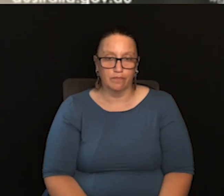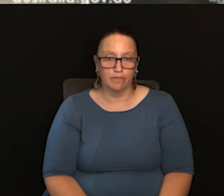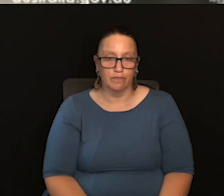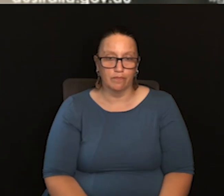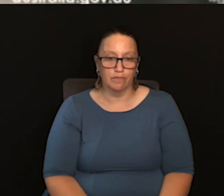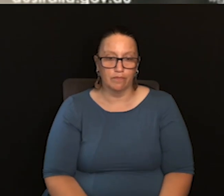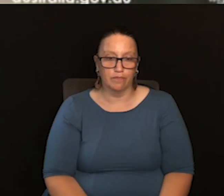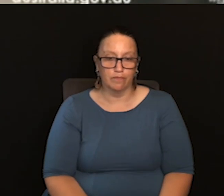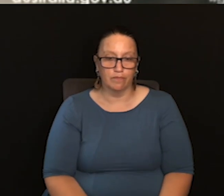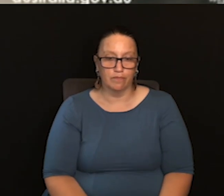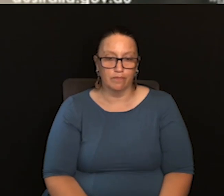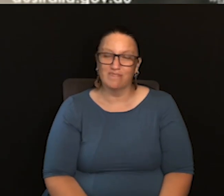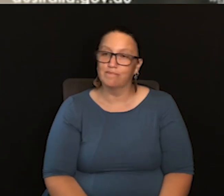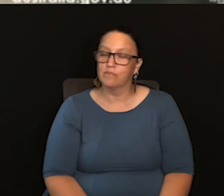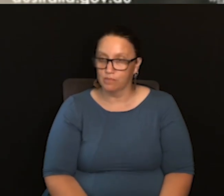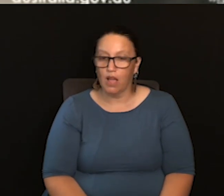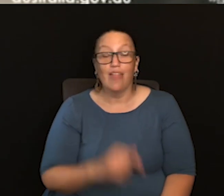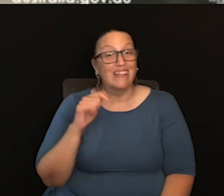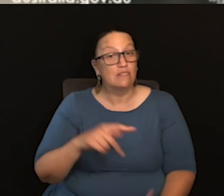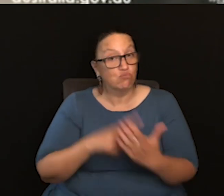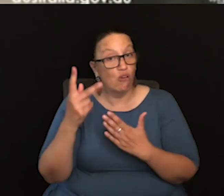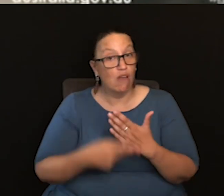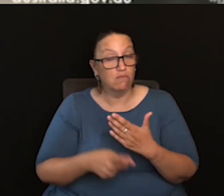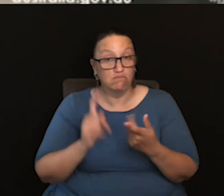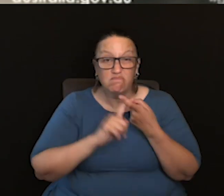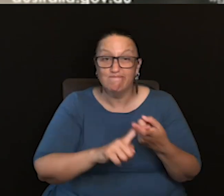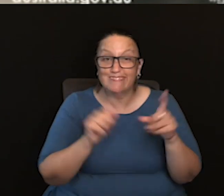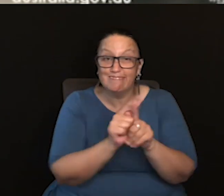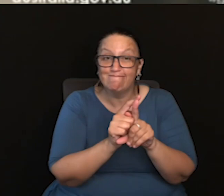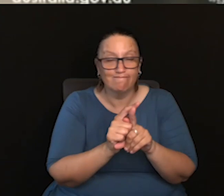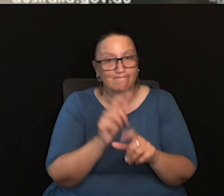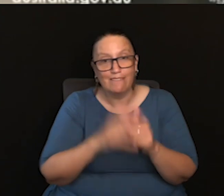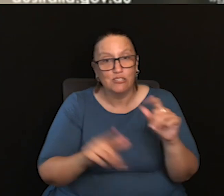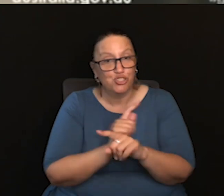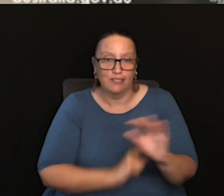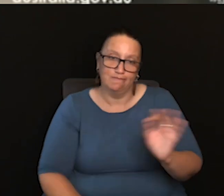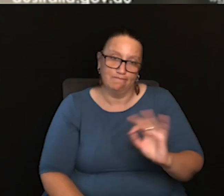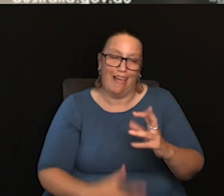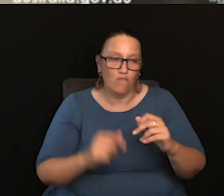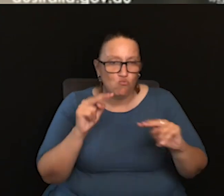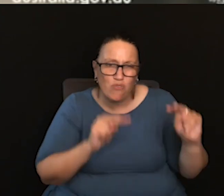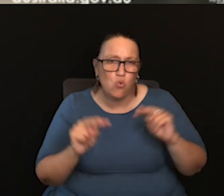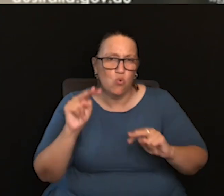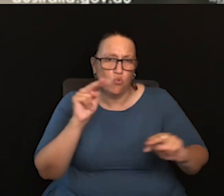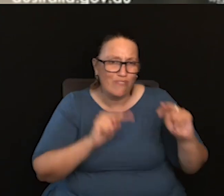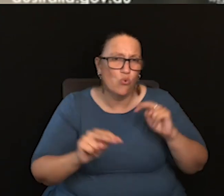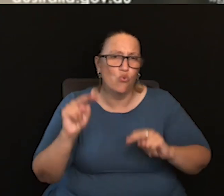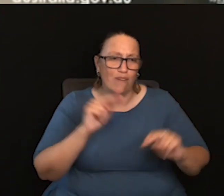where we had to balance out the pre Omicron setting with the needs and nature of Omicron.